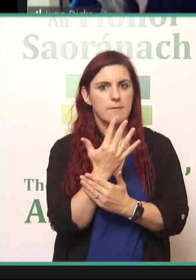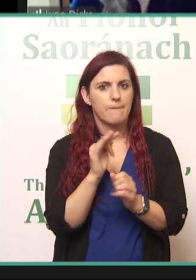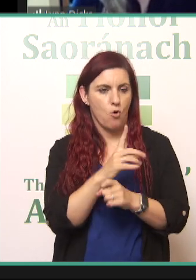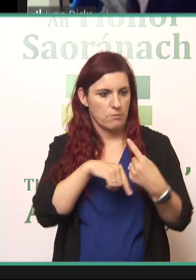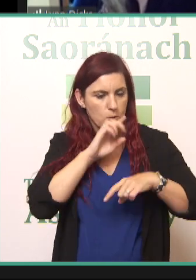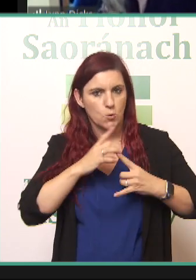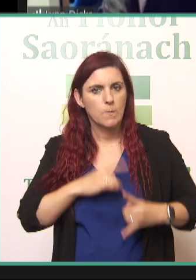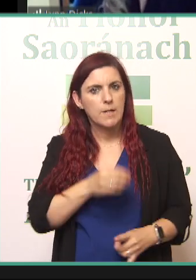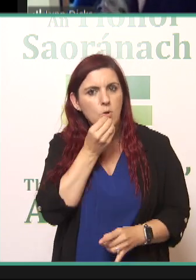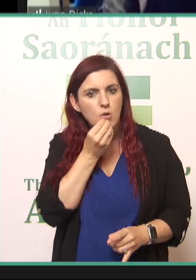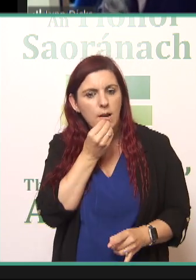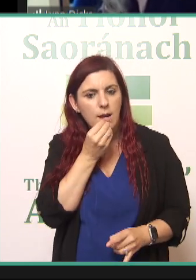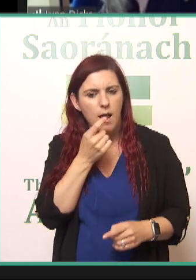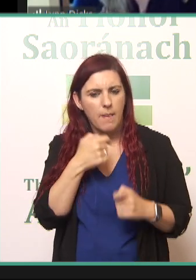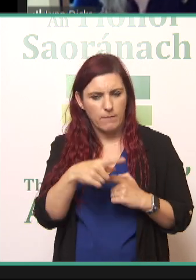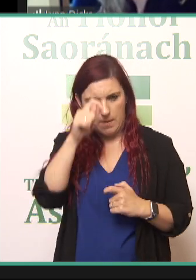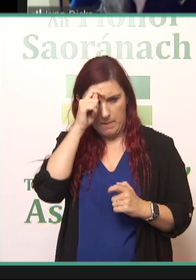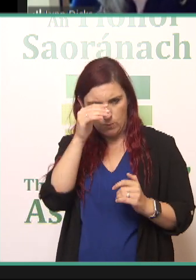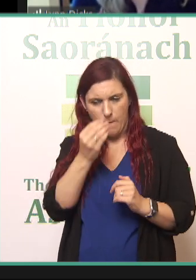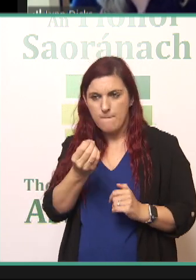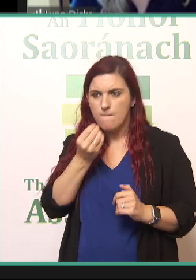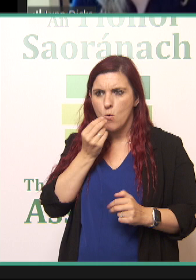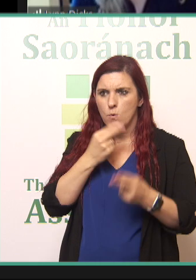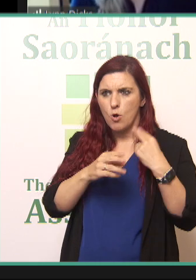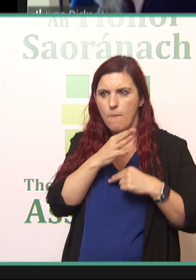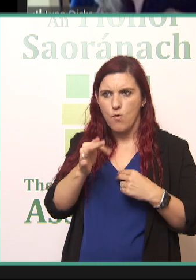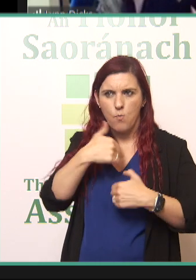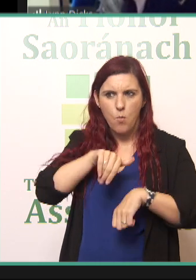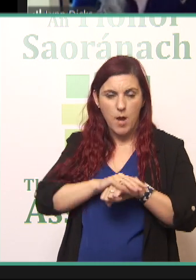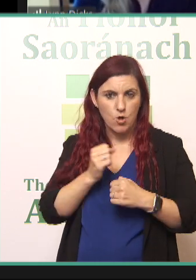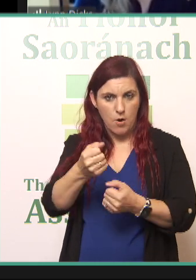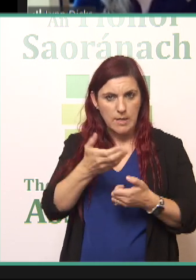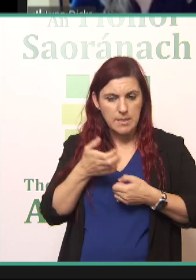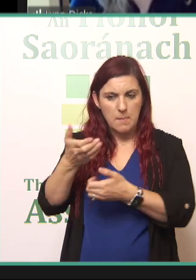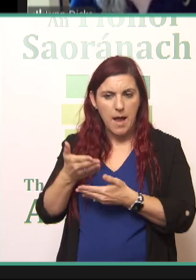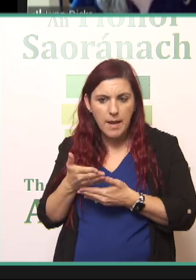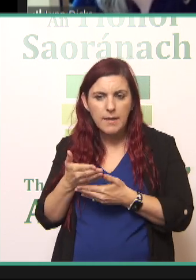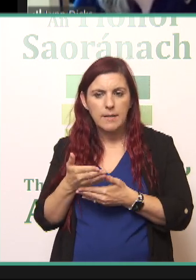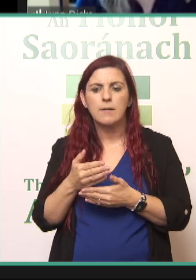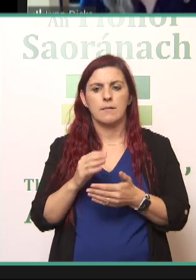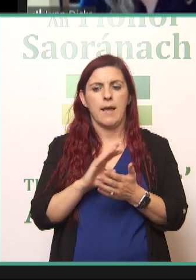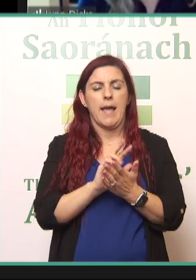at how much where our food comes from our calorie Supply as humans 18 of it is from that livestock